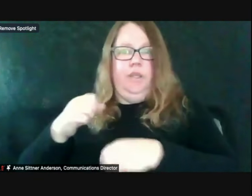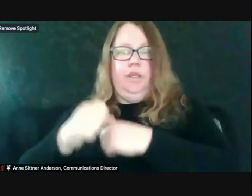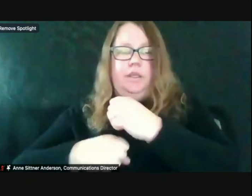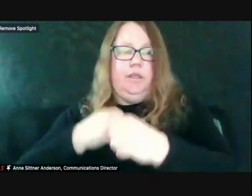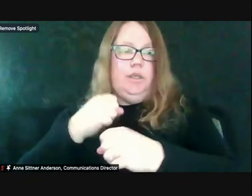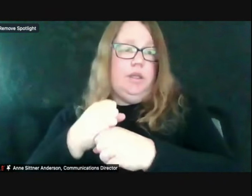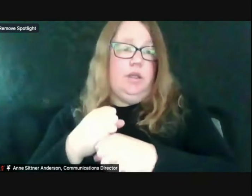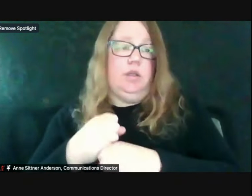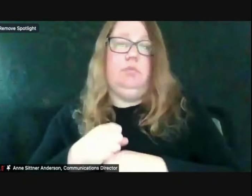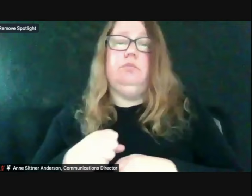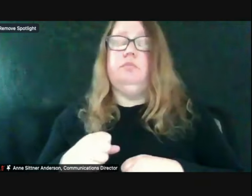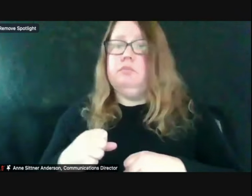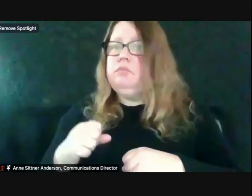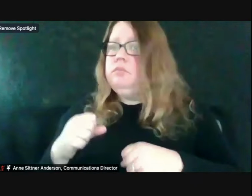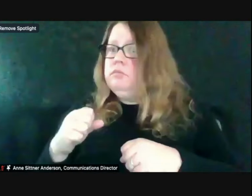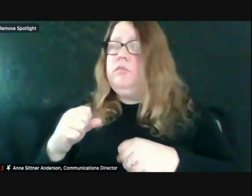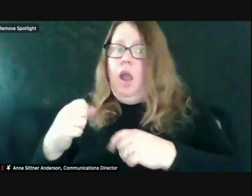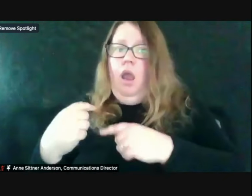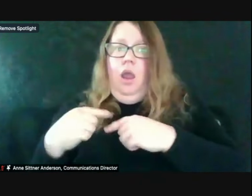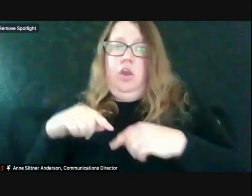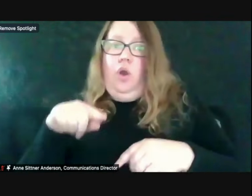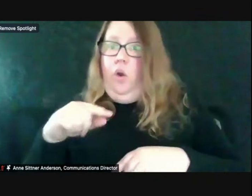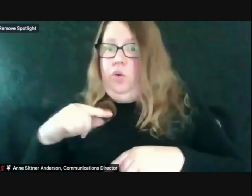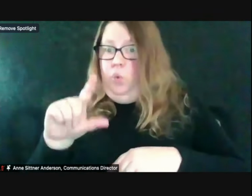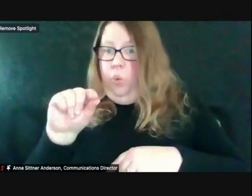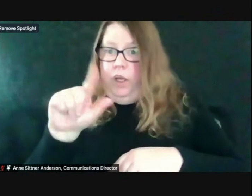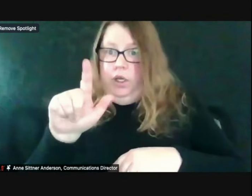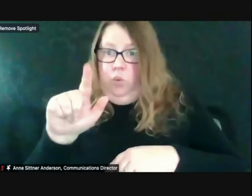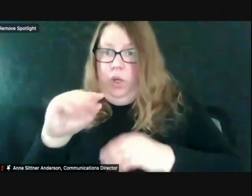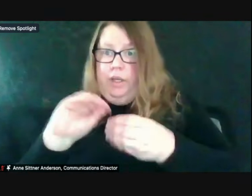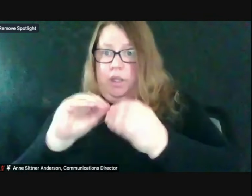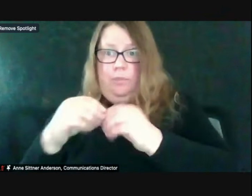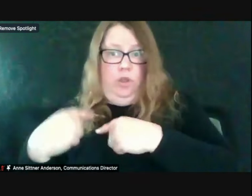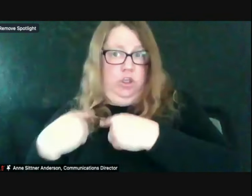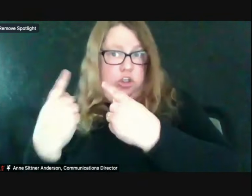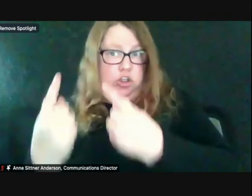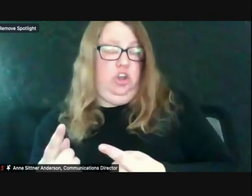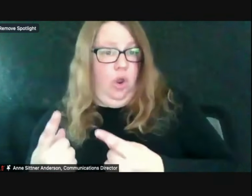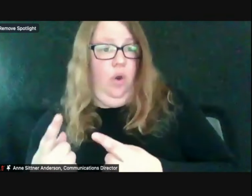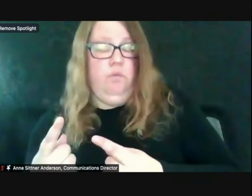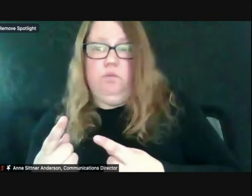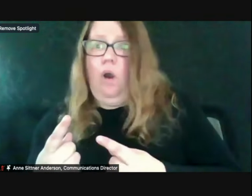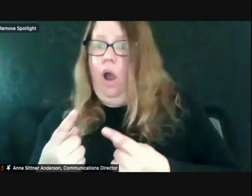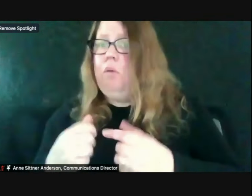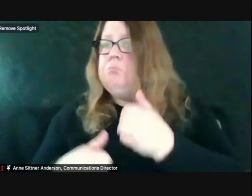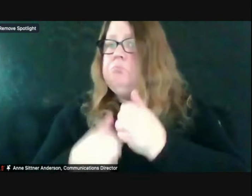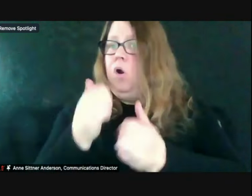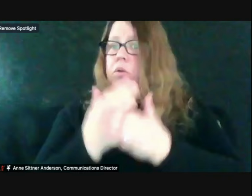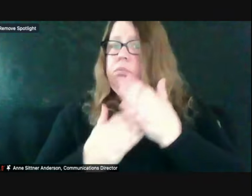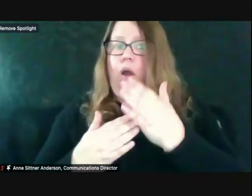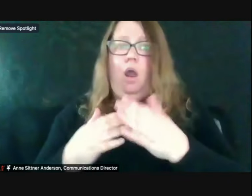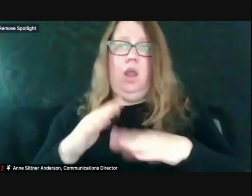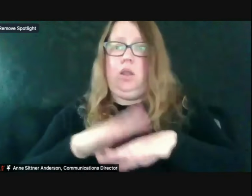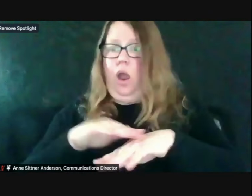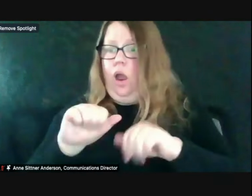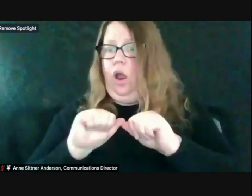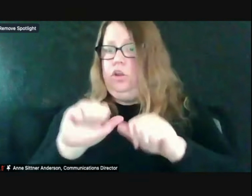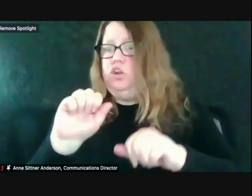The 2021 numbers so far are on track for the most part. Facebook is on